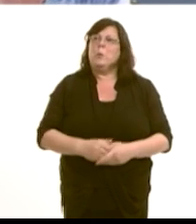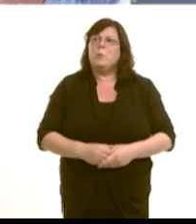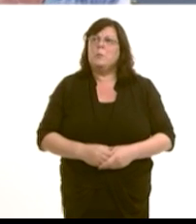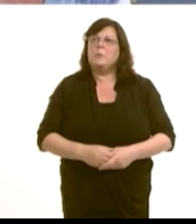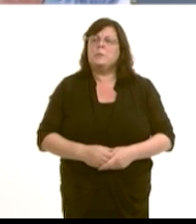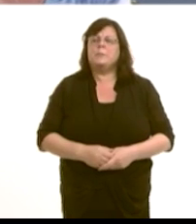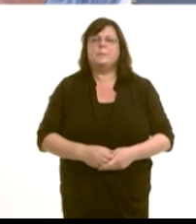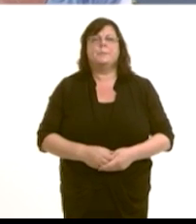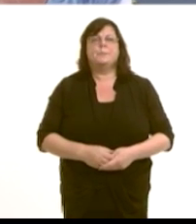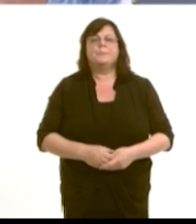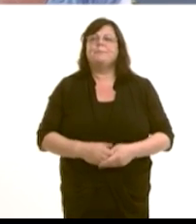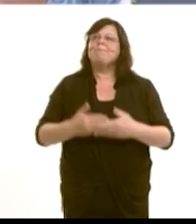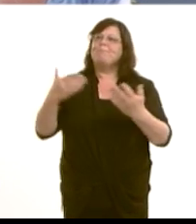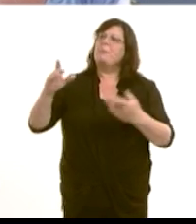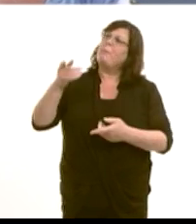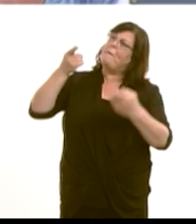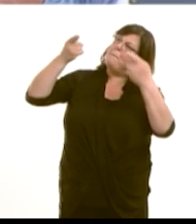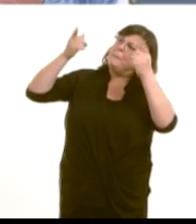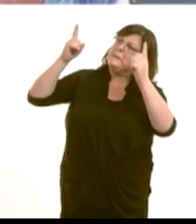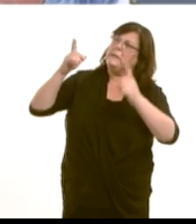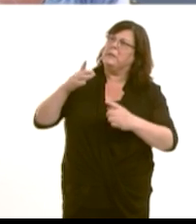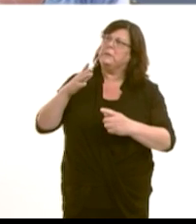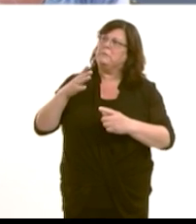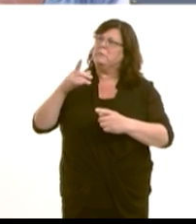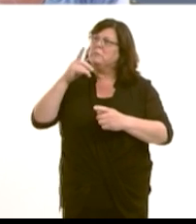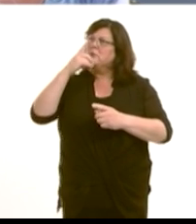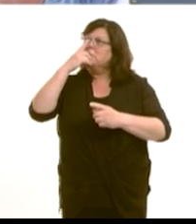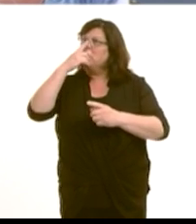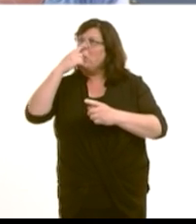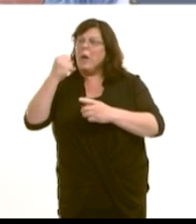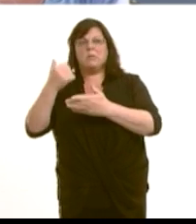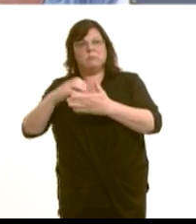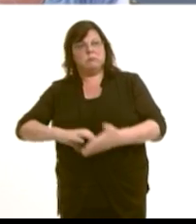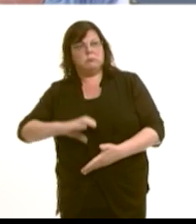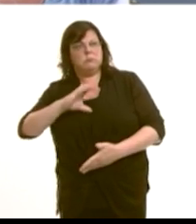Leanne Wood: First Minister, what reassurances can you give to people living in Wales from